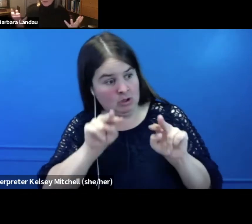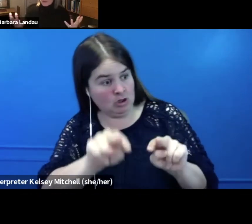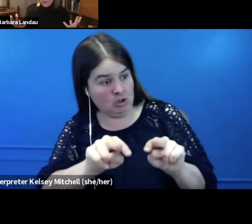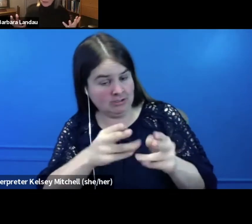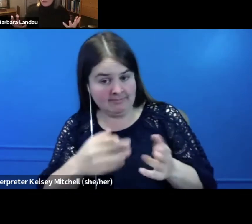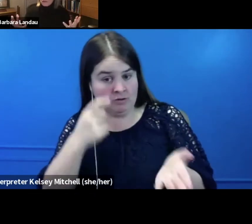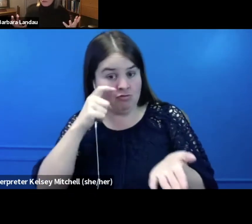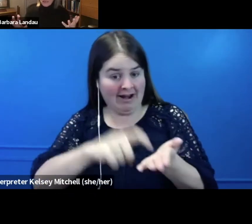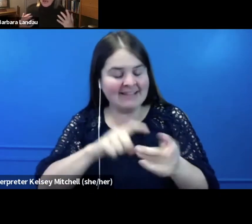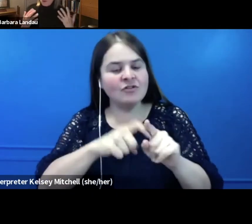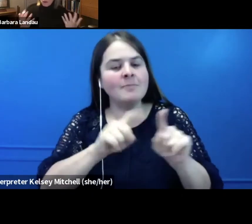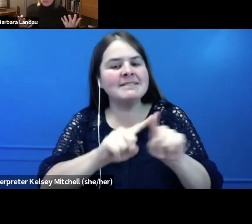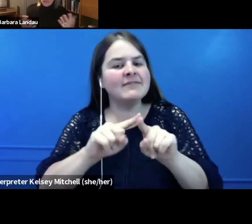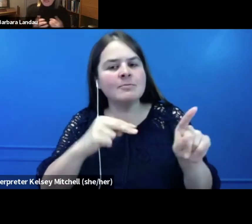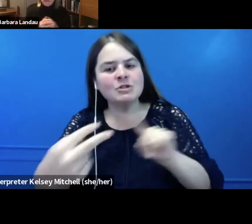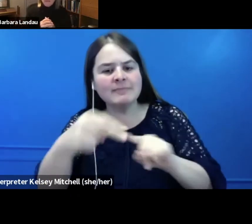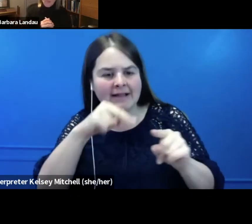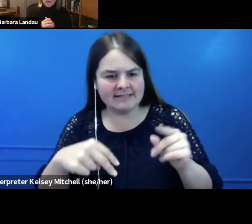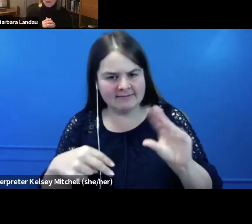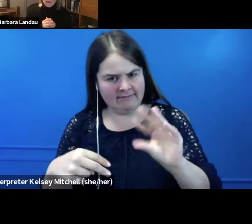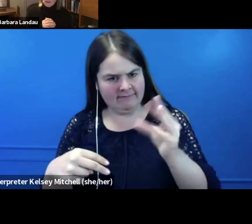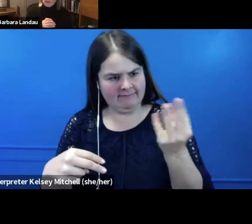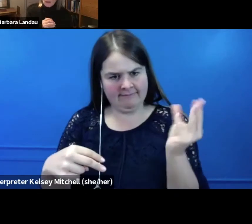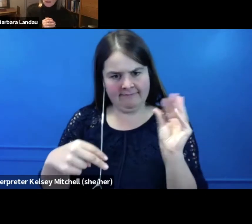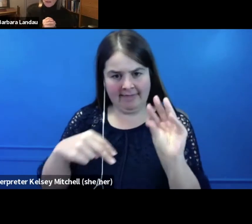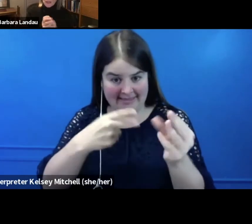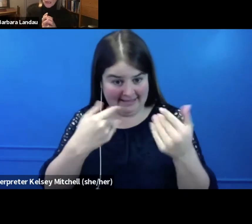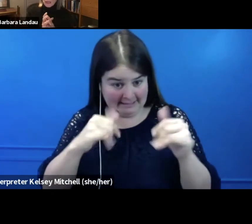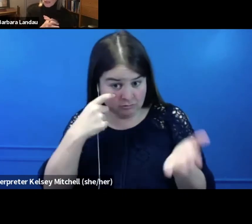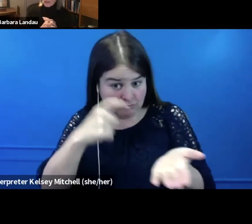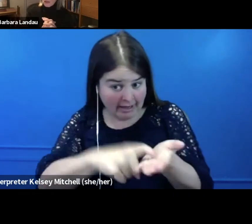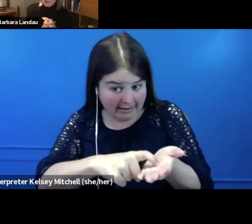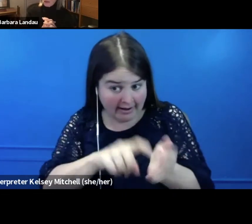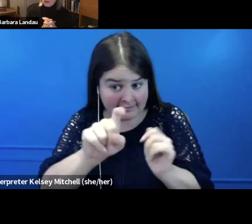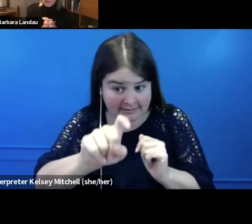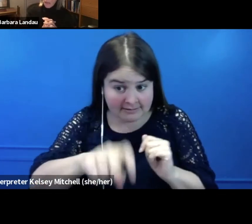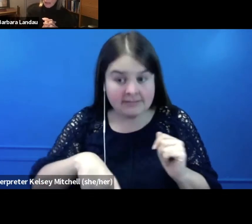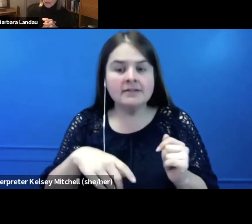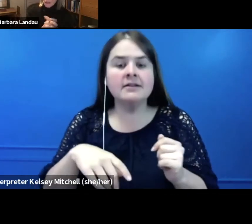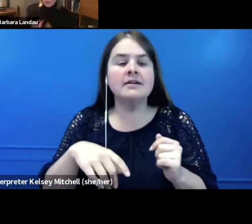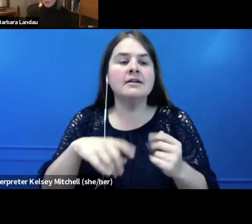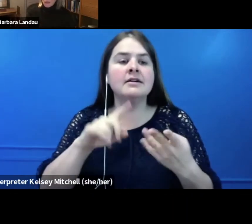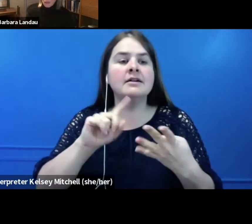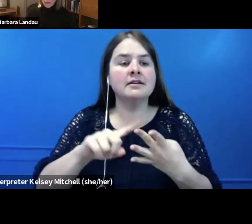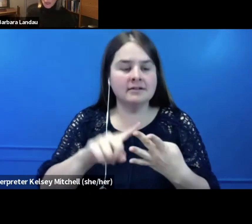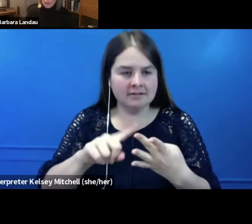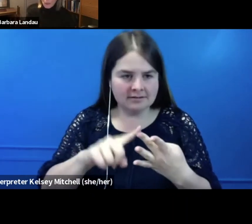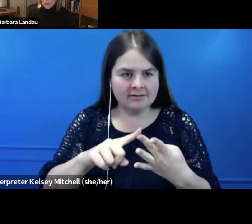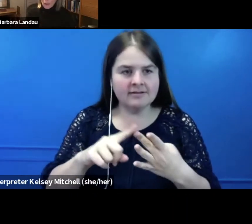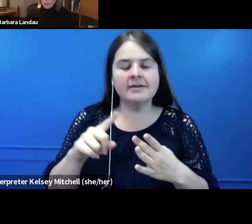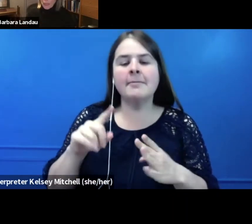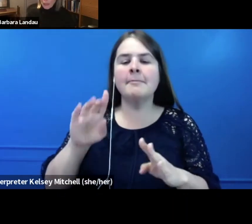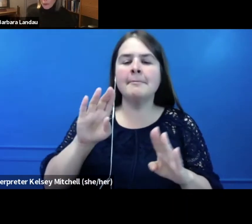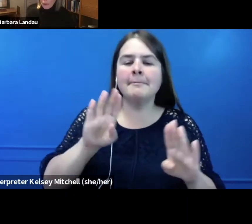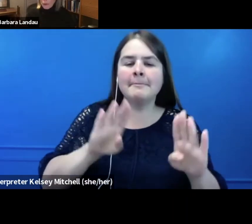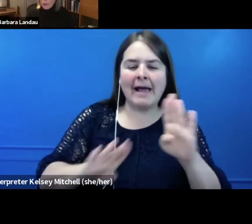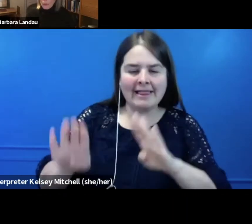perspectives and how good is that the second is on biological motion